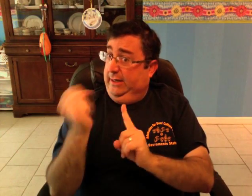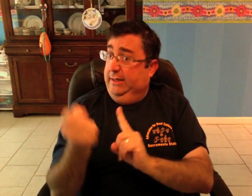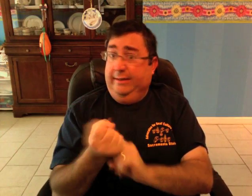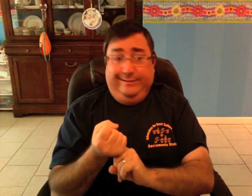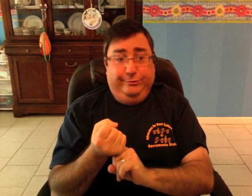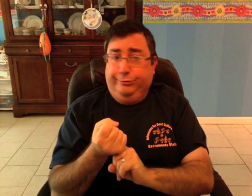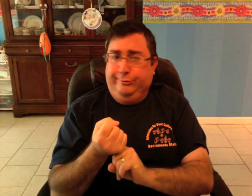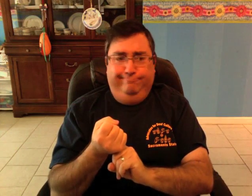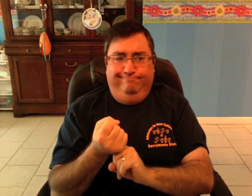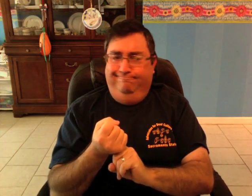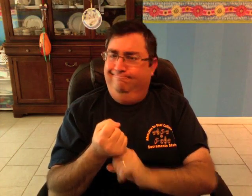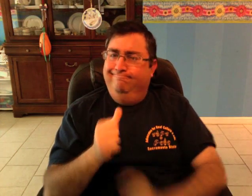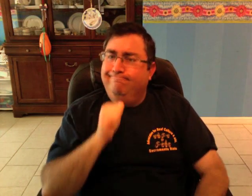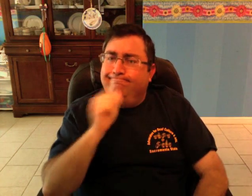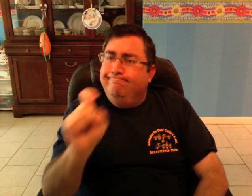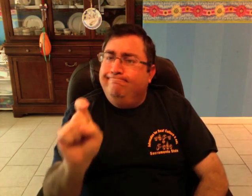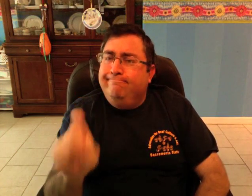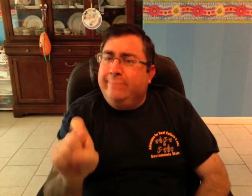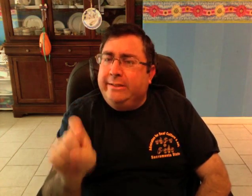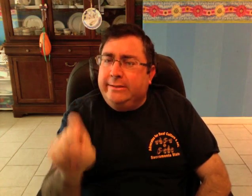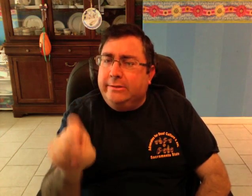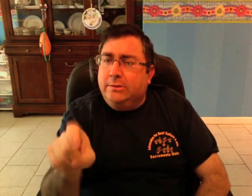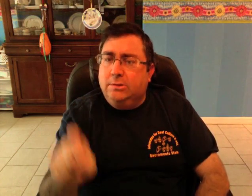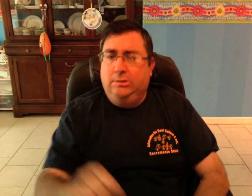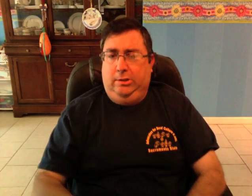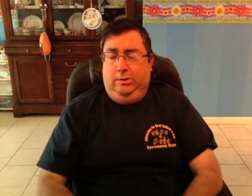is not necessary!